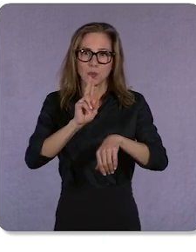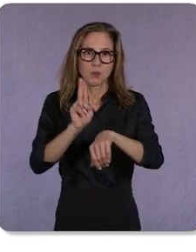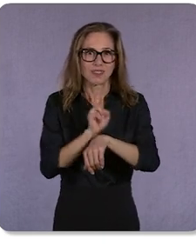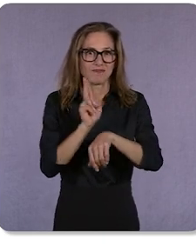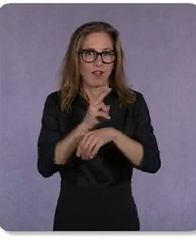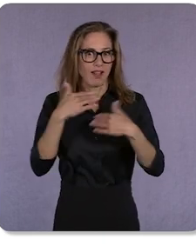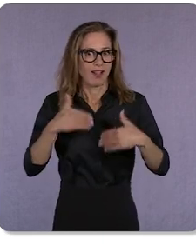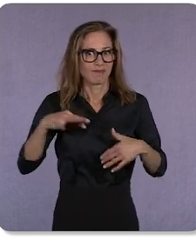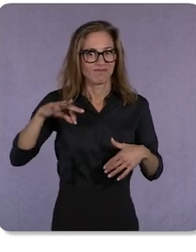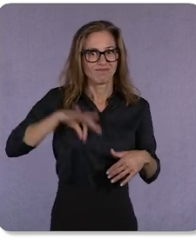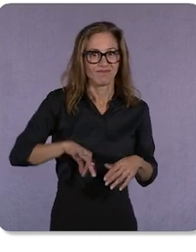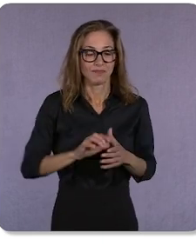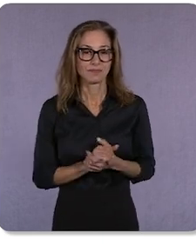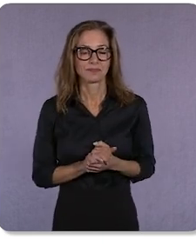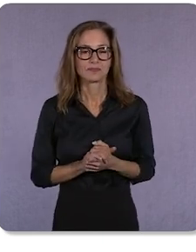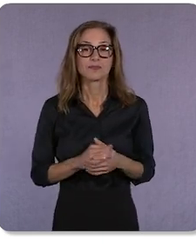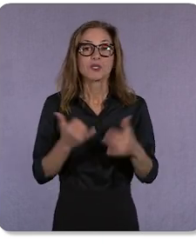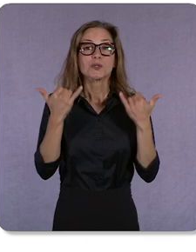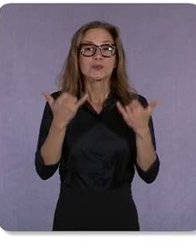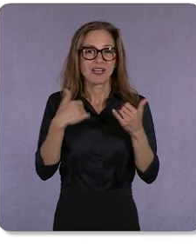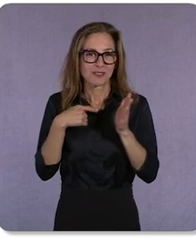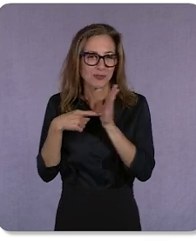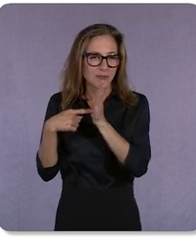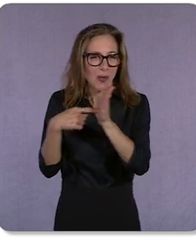Today I’m going to share a glimpse of what the next generation of Google